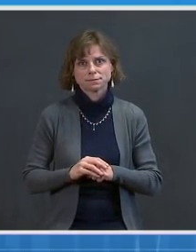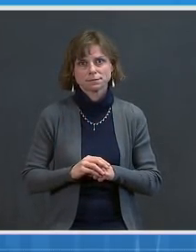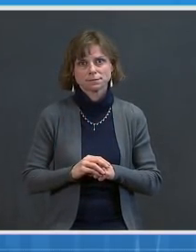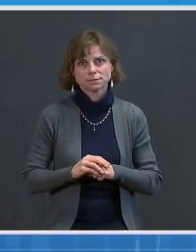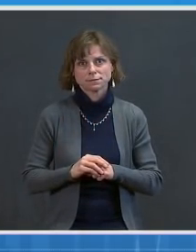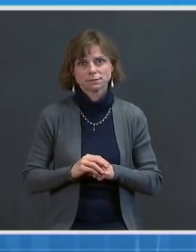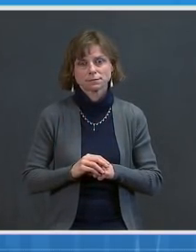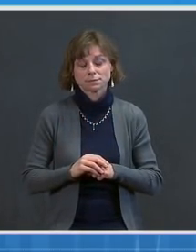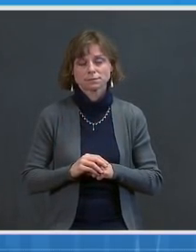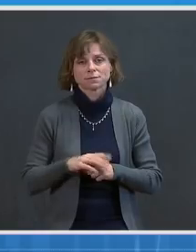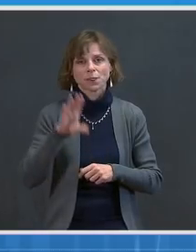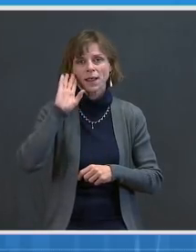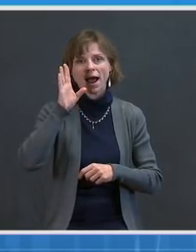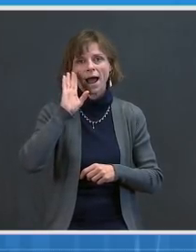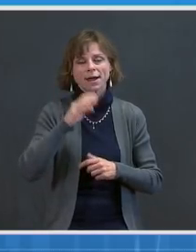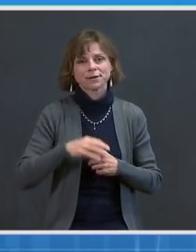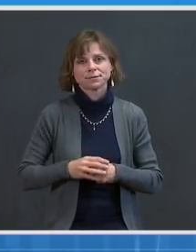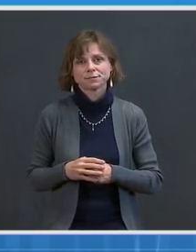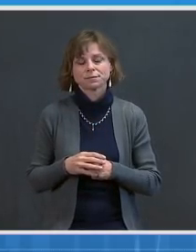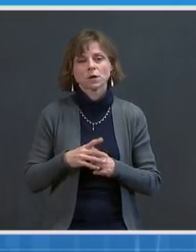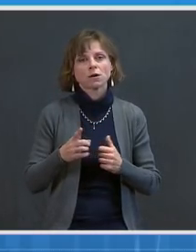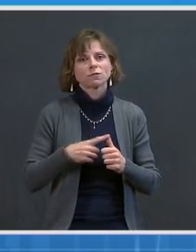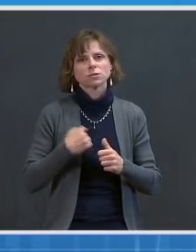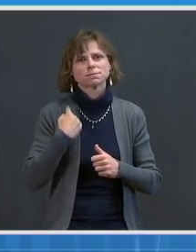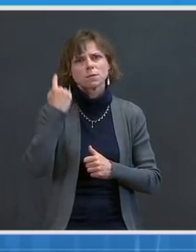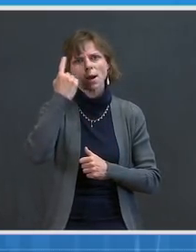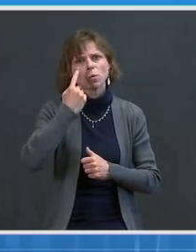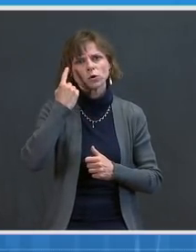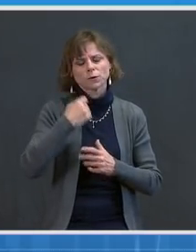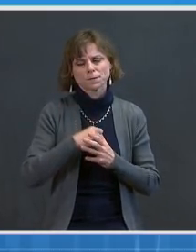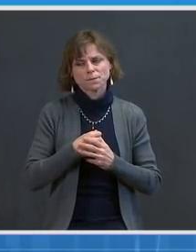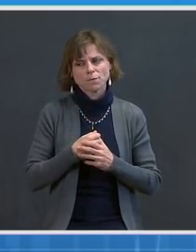The Press: Hi. First of all, I was wondering if you could give a bit of the timeline